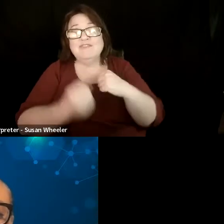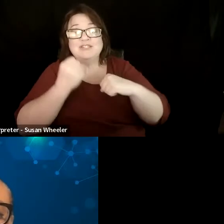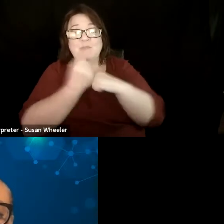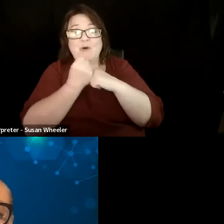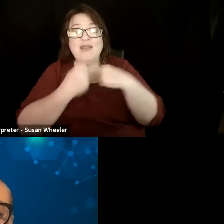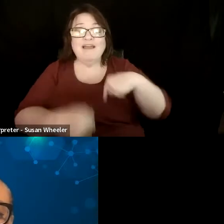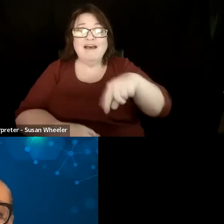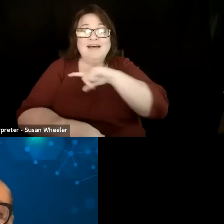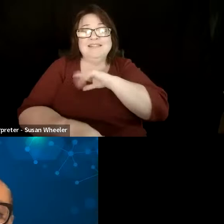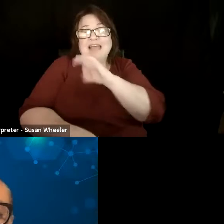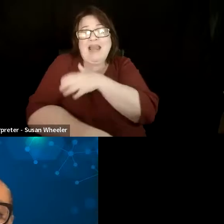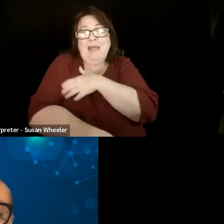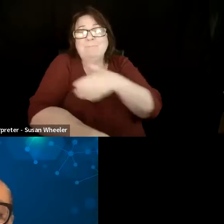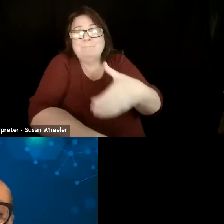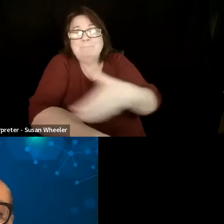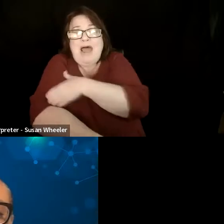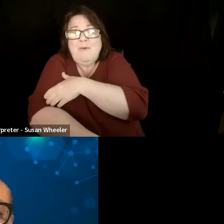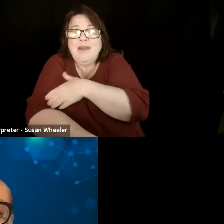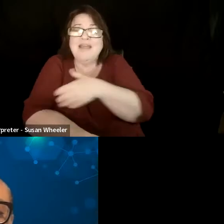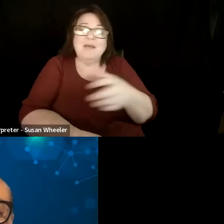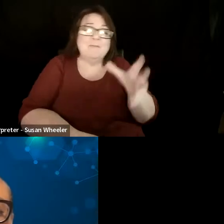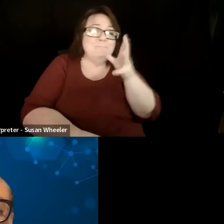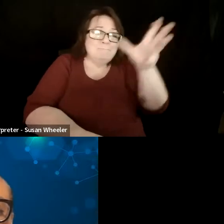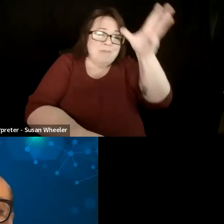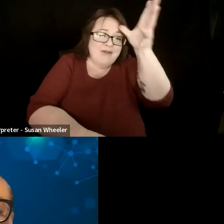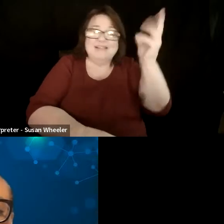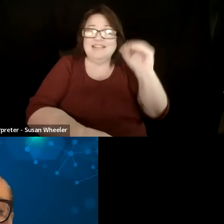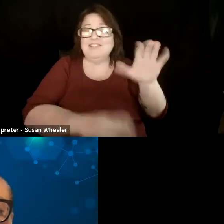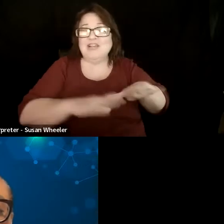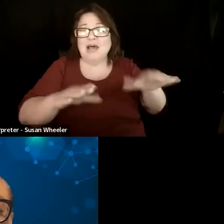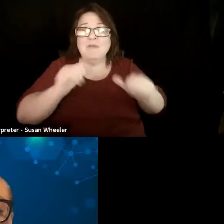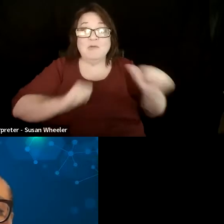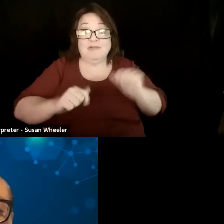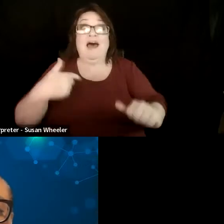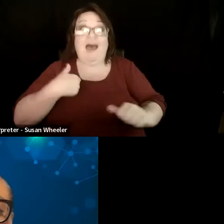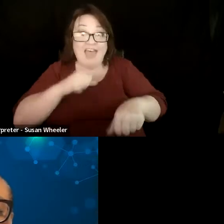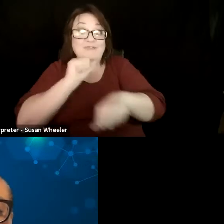in empowering parents and child performers. I know I have worked with many